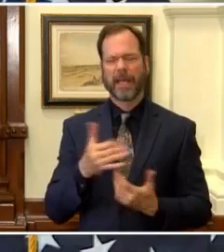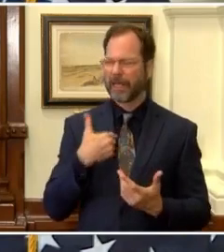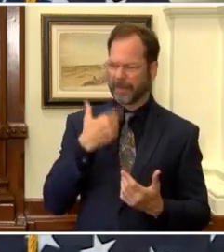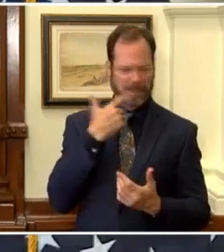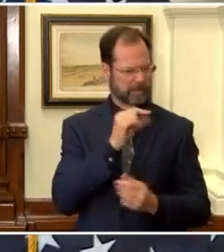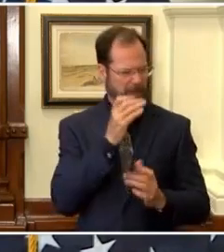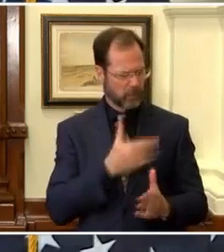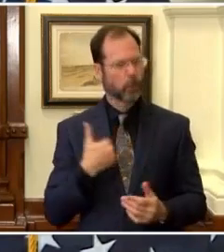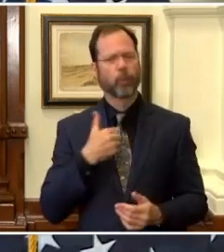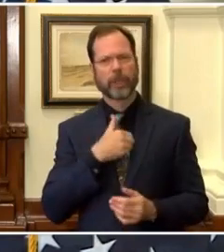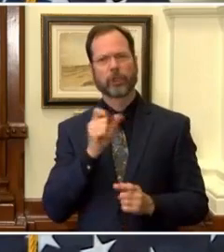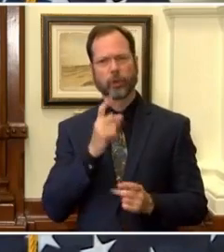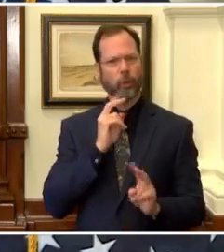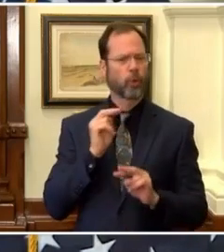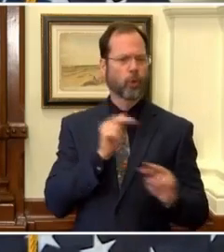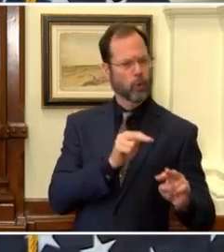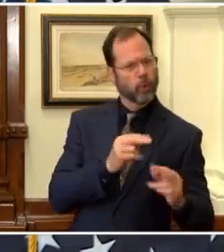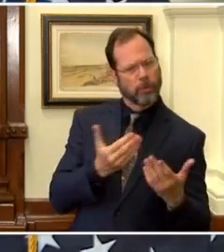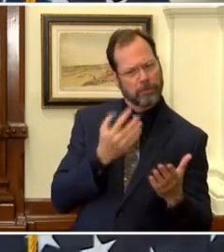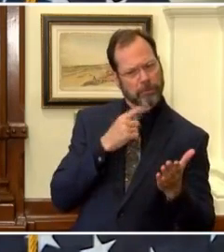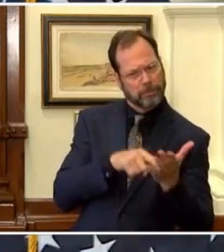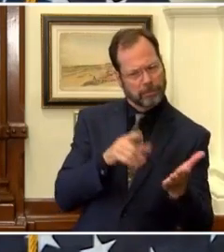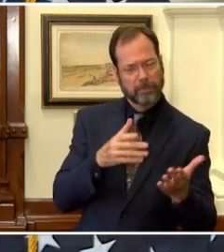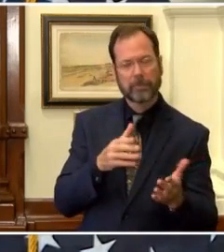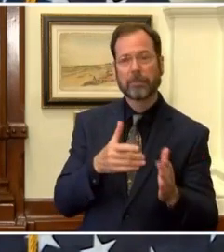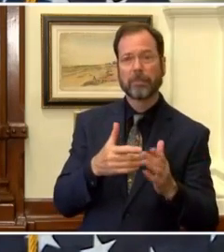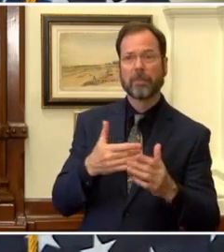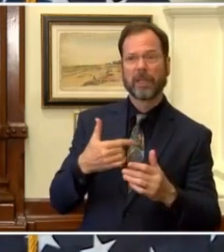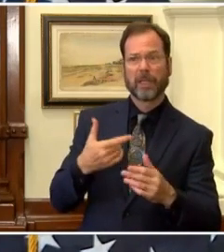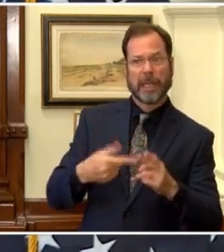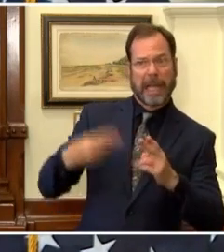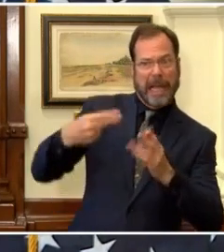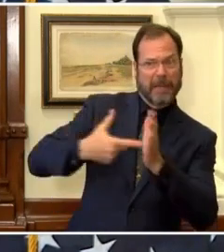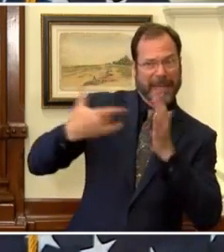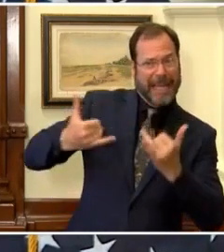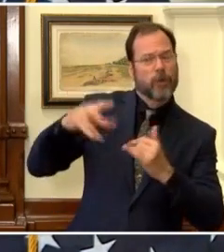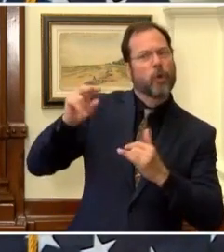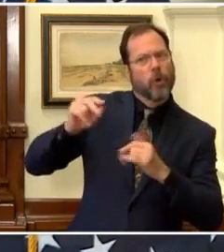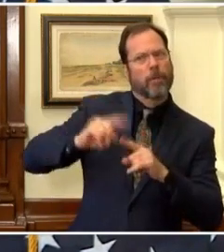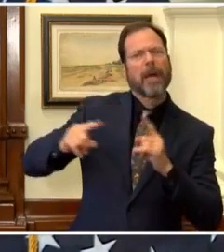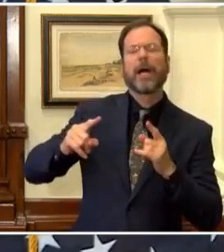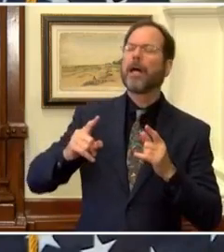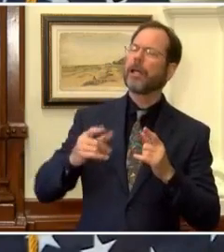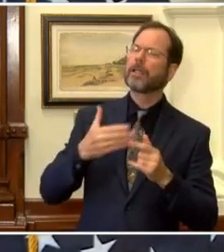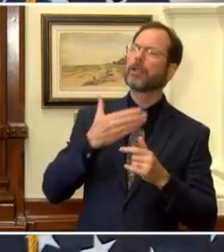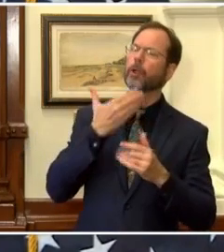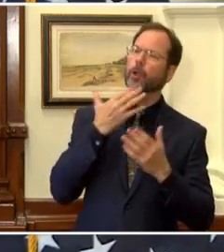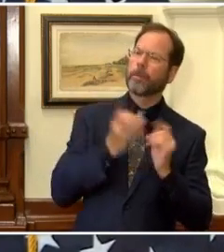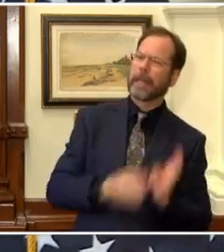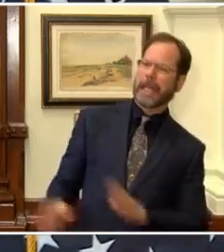SHOW WHERE YOU WOULD PREFER TO WORK AND I THINK THAT IS A THING WE SHOULD LOOK AT.